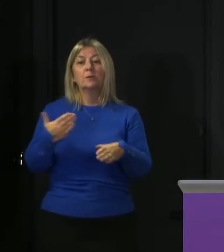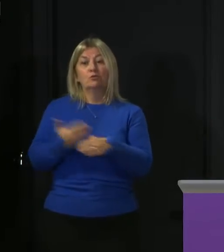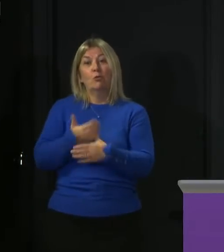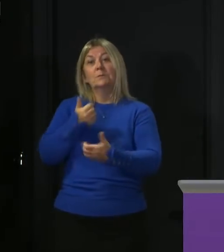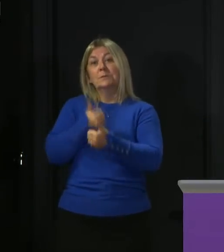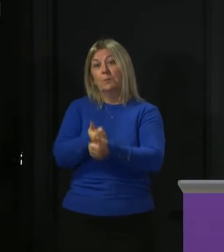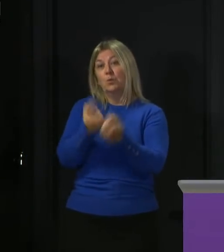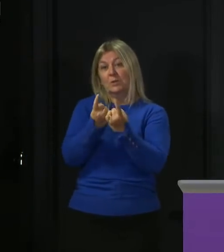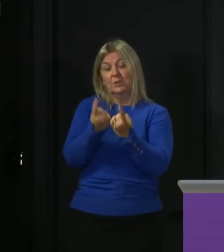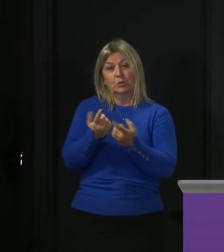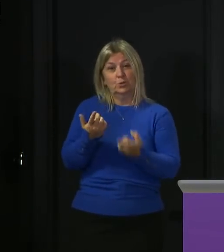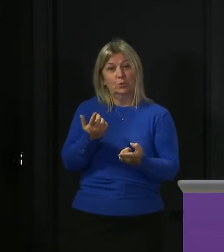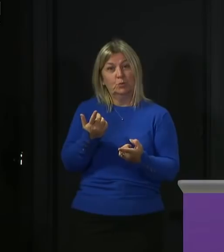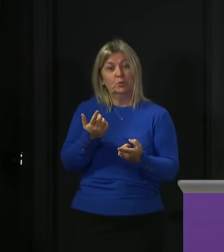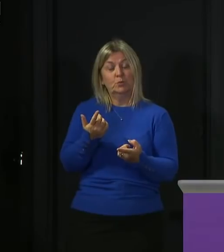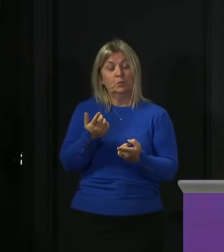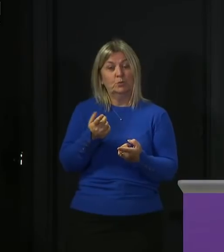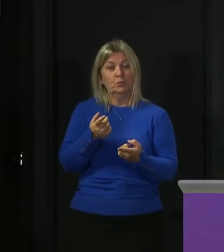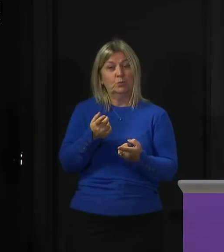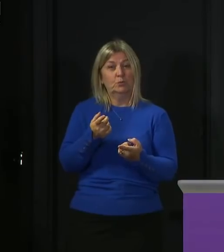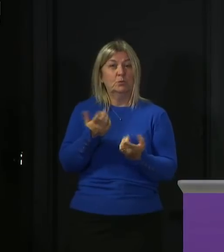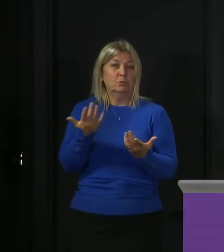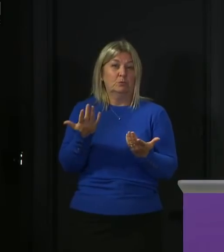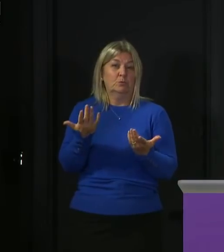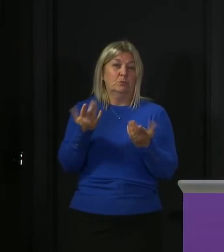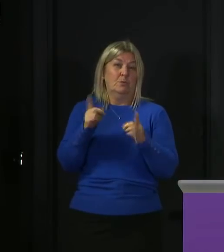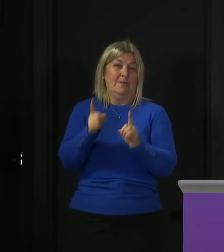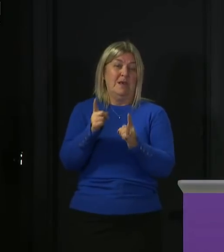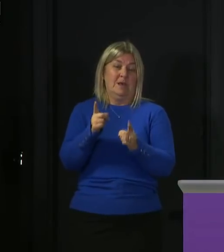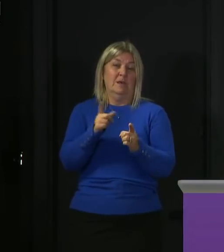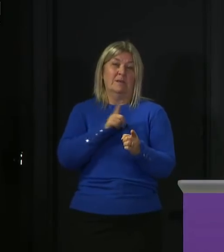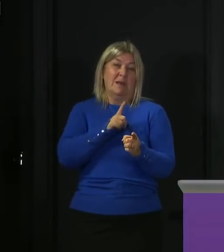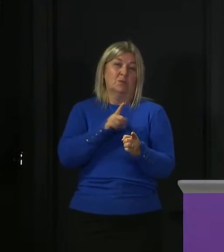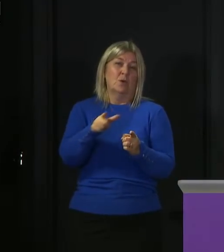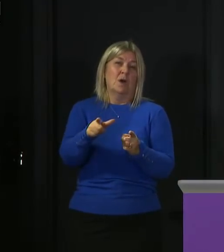that feeds through into the reasons why we think, welcome though it is as far as it goes,